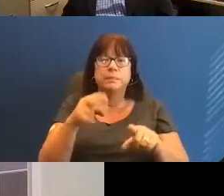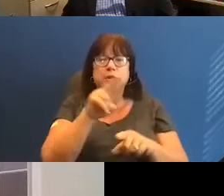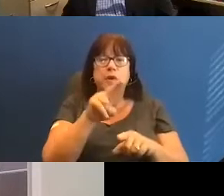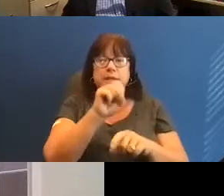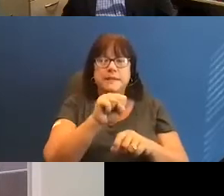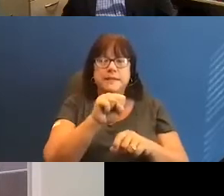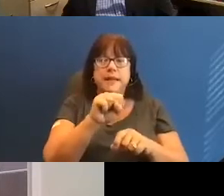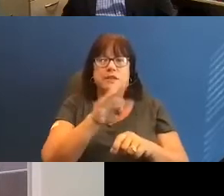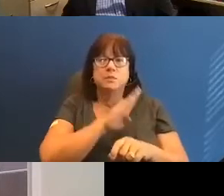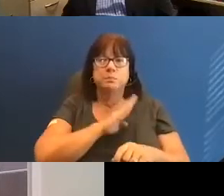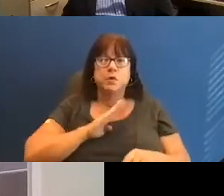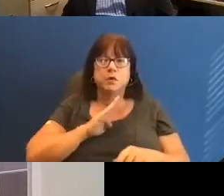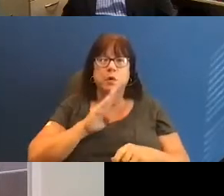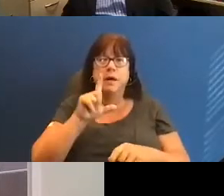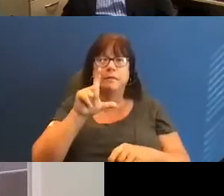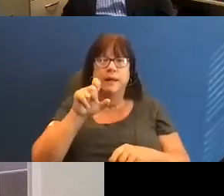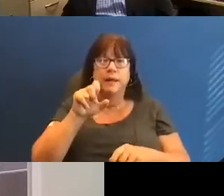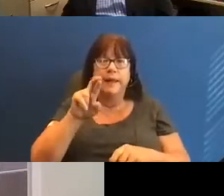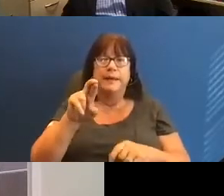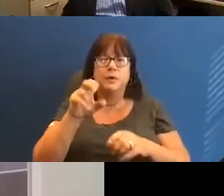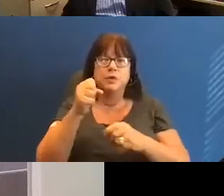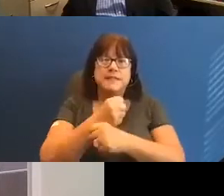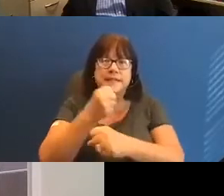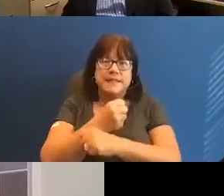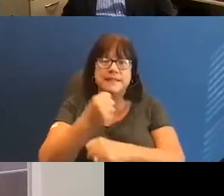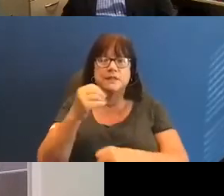Now we've all heard about the rising costs and affordability challenges for many students in